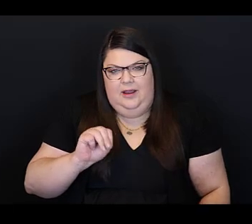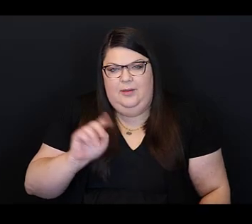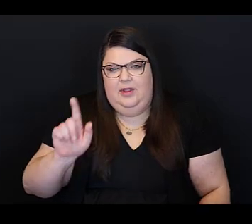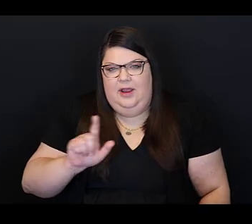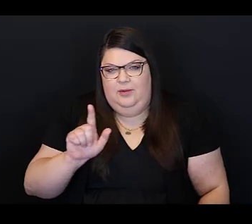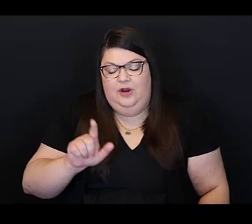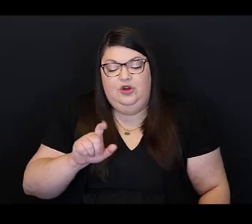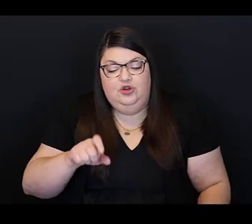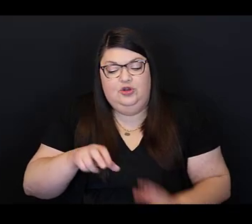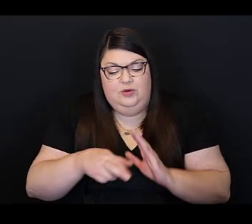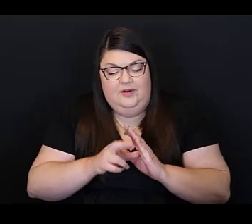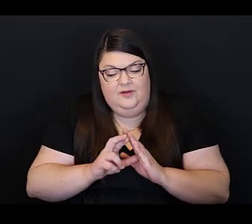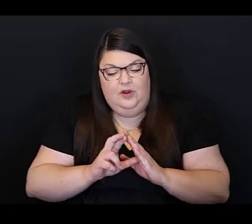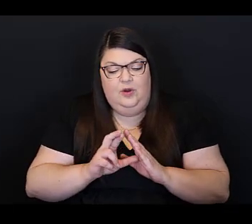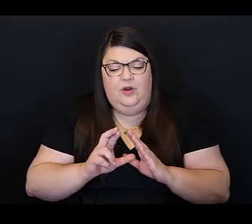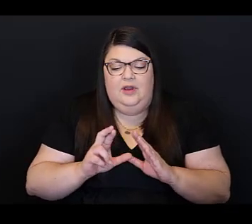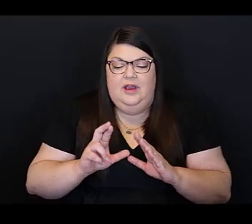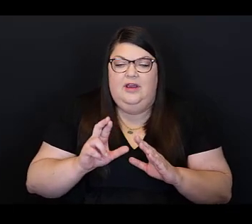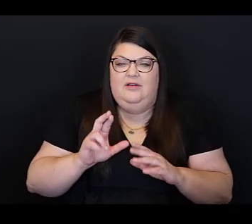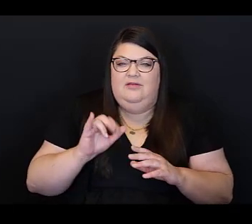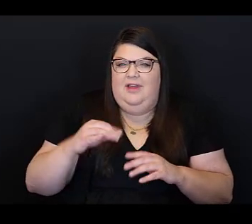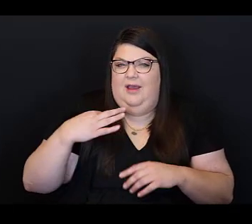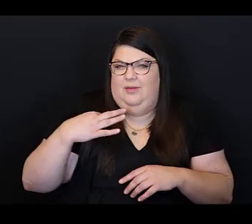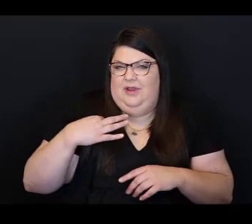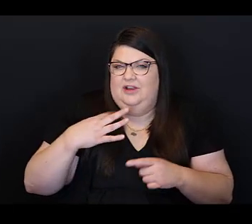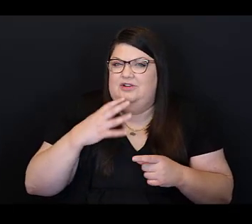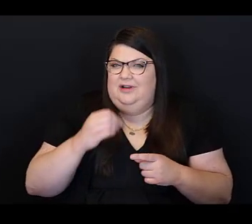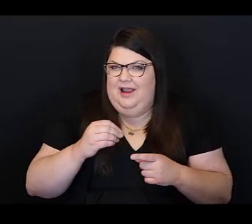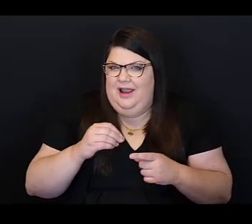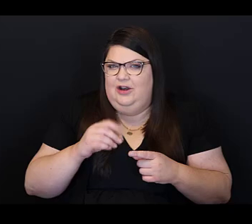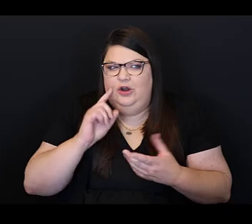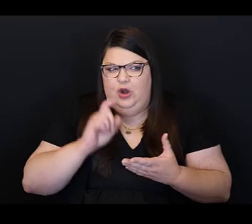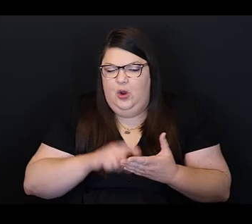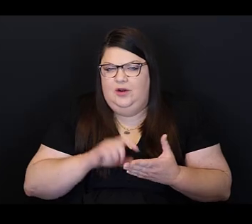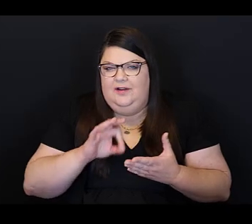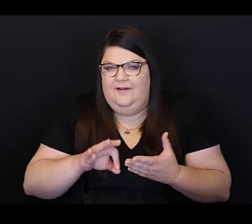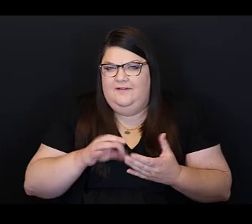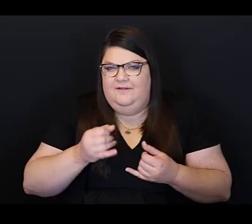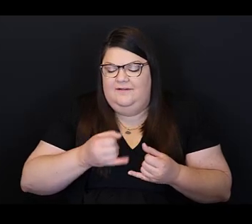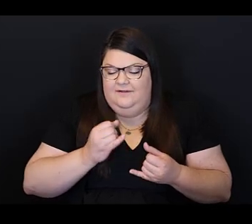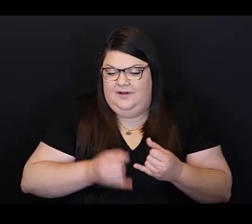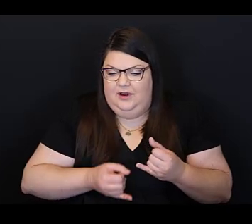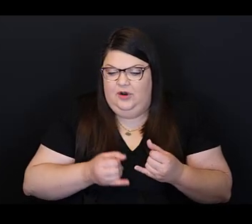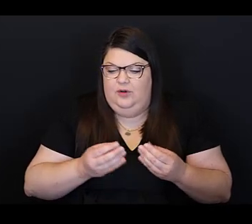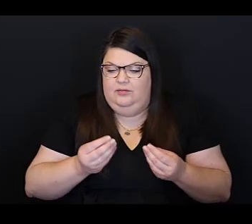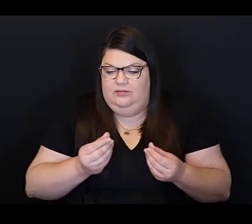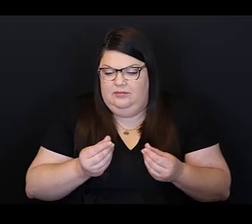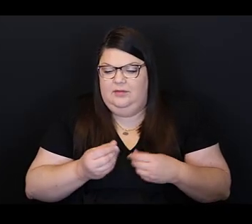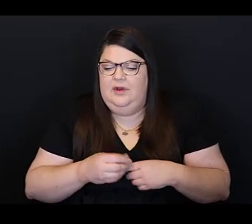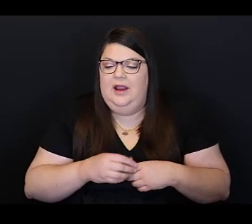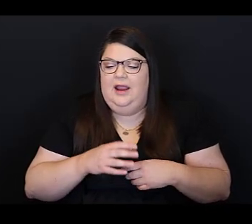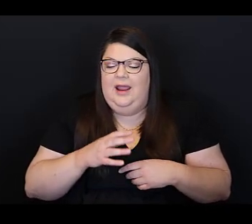inviting applications, notice of final priority, and cooperative agreement as applicable for any